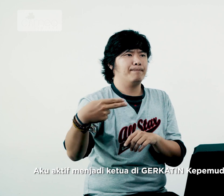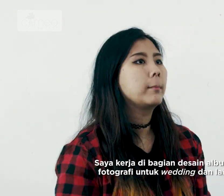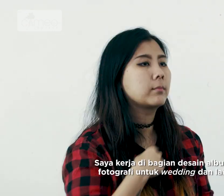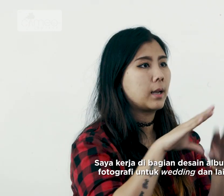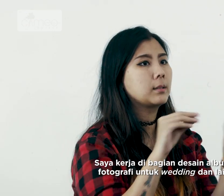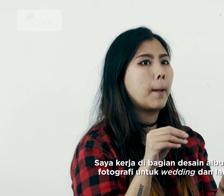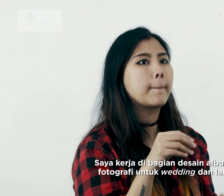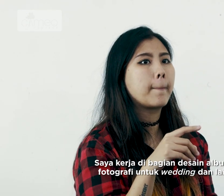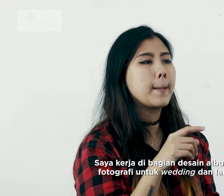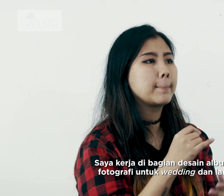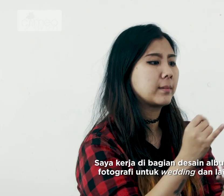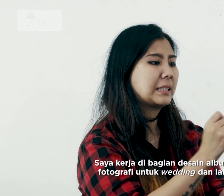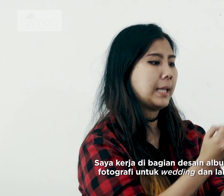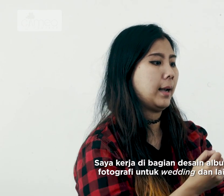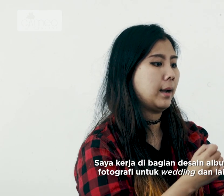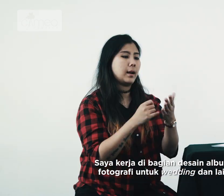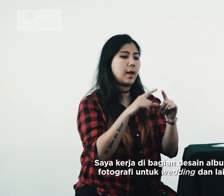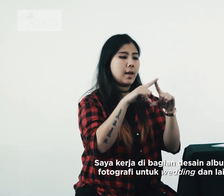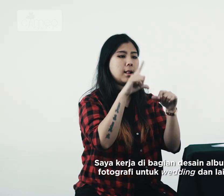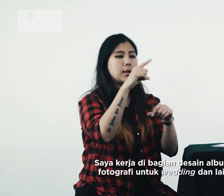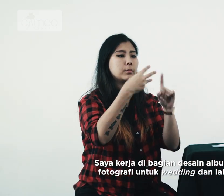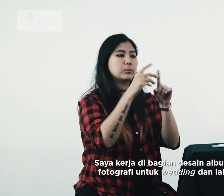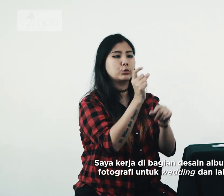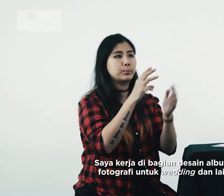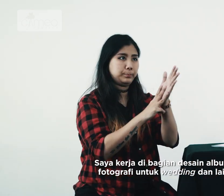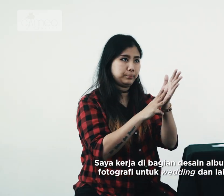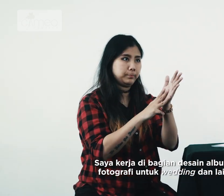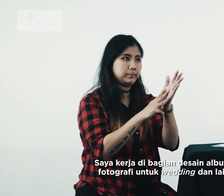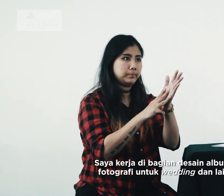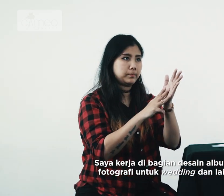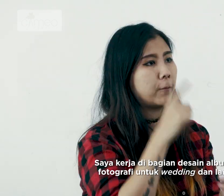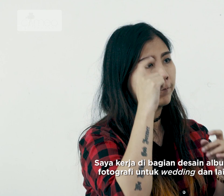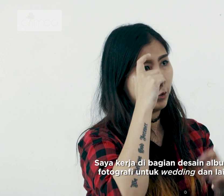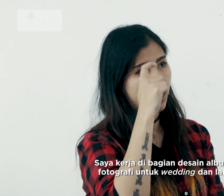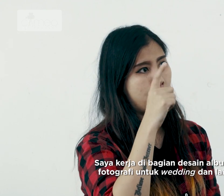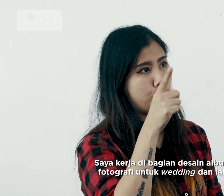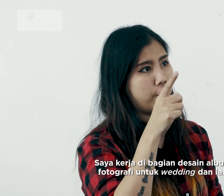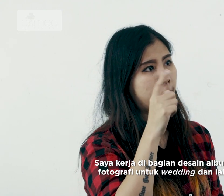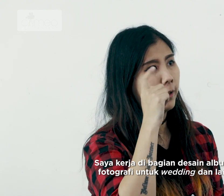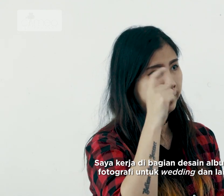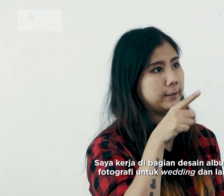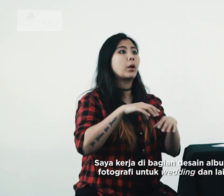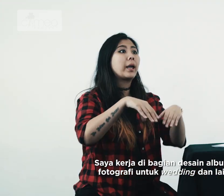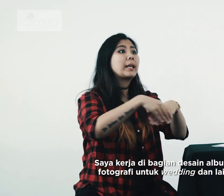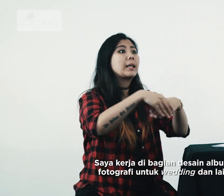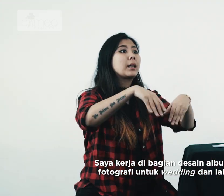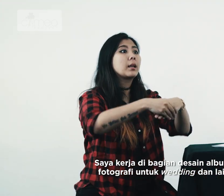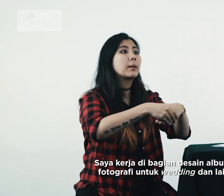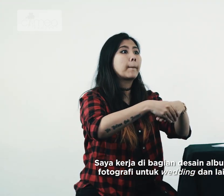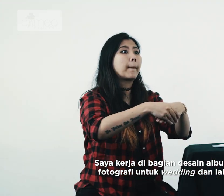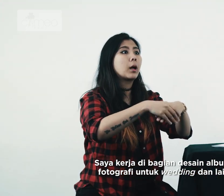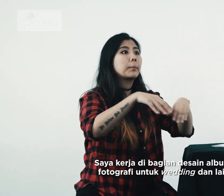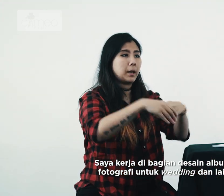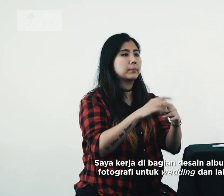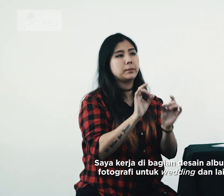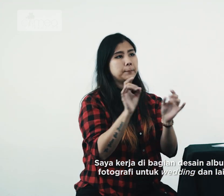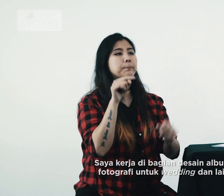I work in album design and photography division for wedding and other events.